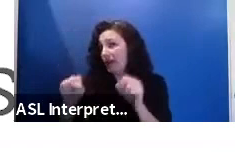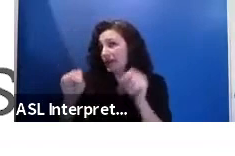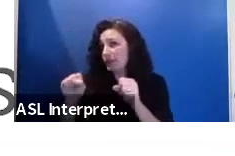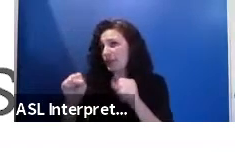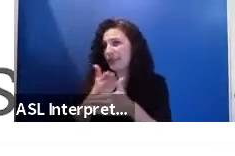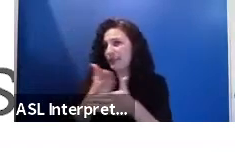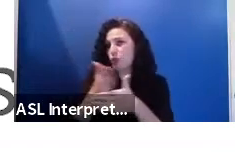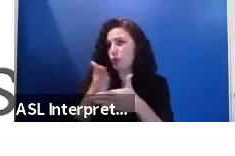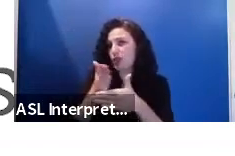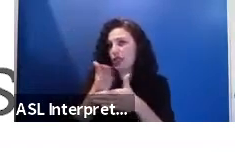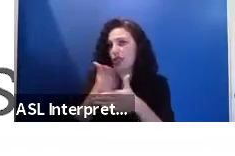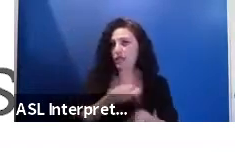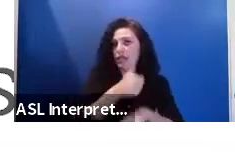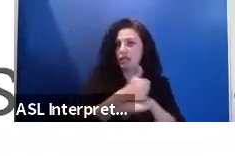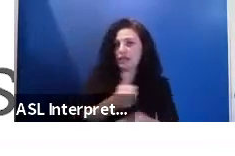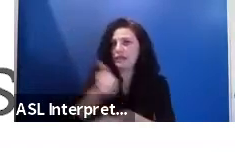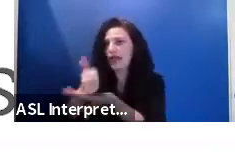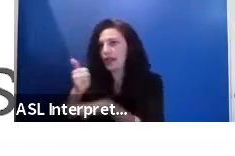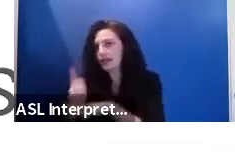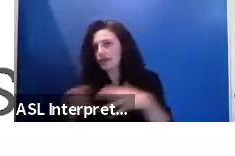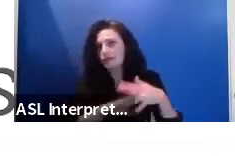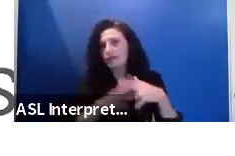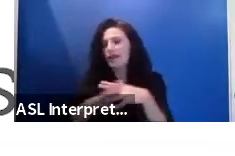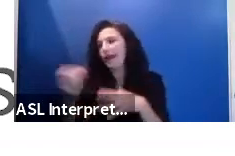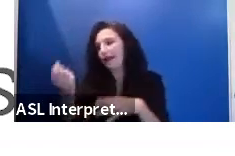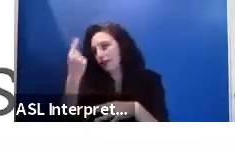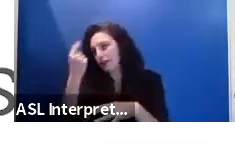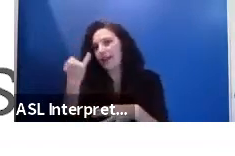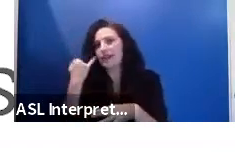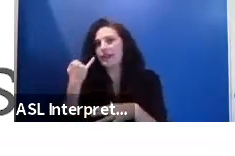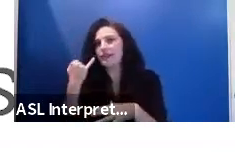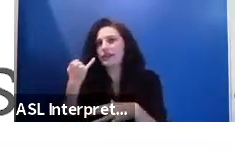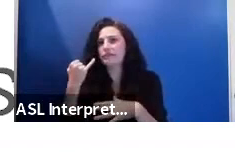disrupt makeup and hair, so that's problematic, but using a handheld face shield is another option.